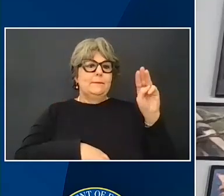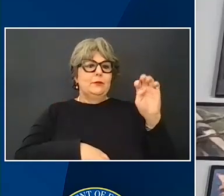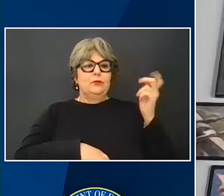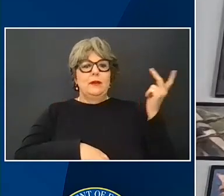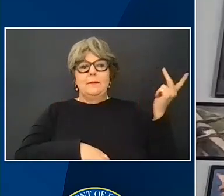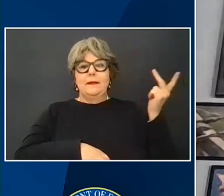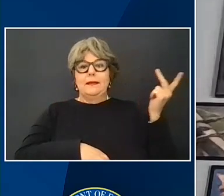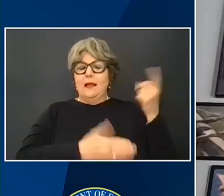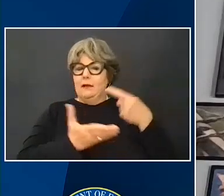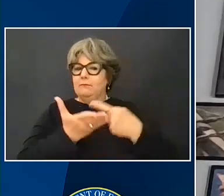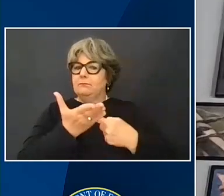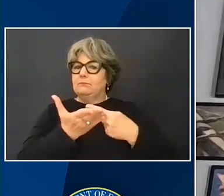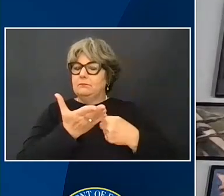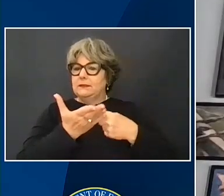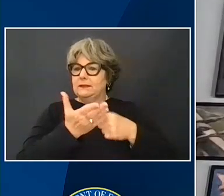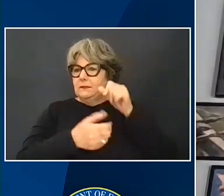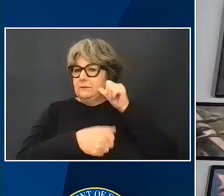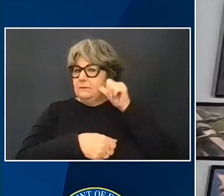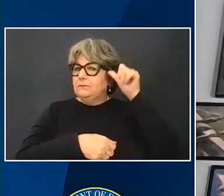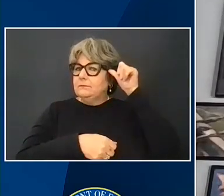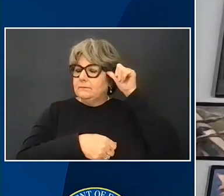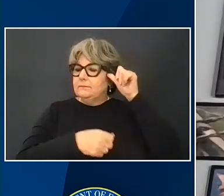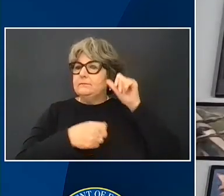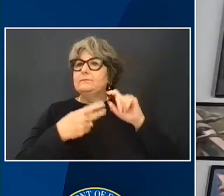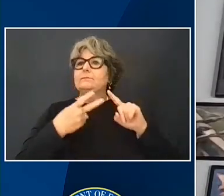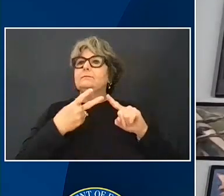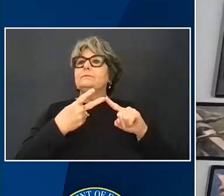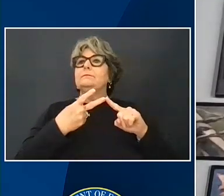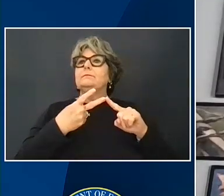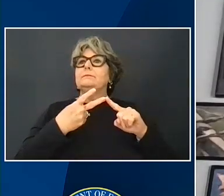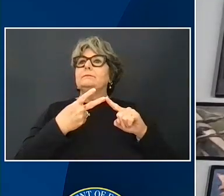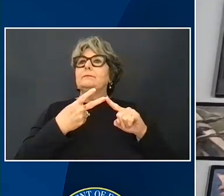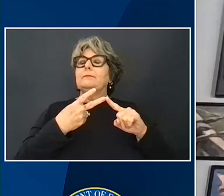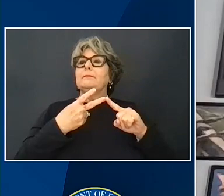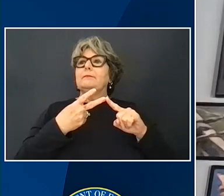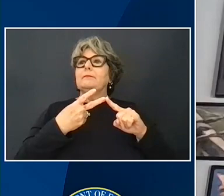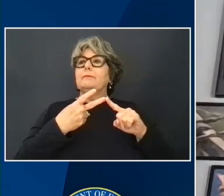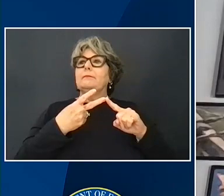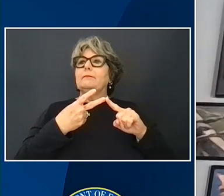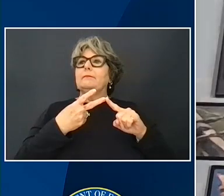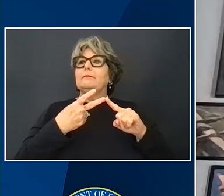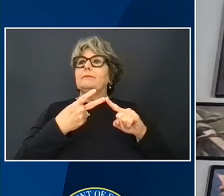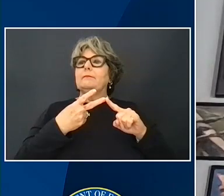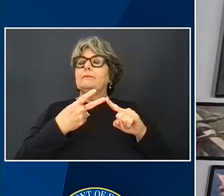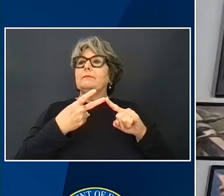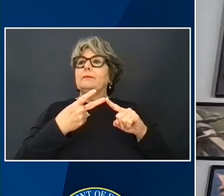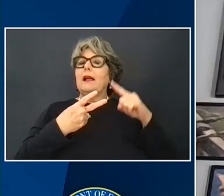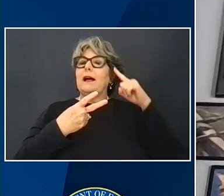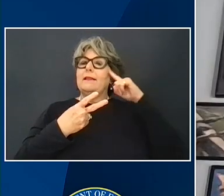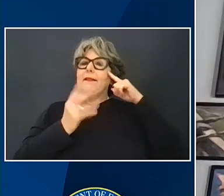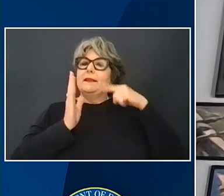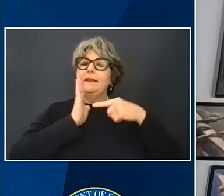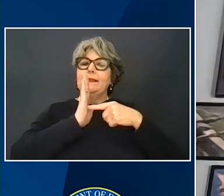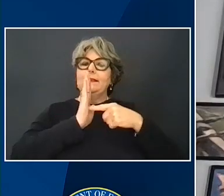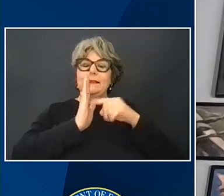little bit yesterday. If and I think the example she used and Jamie, you correct me if I'm wrong, I